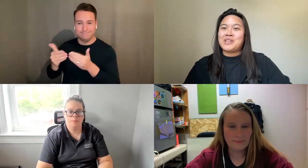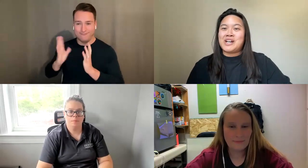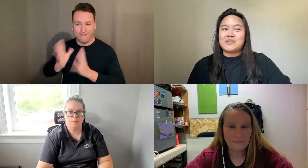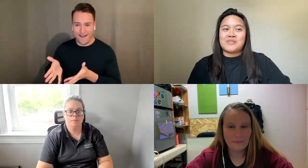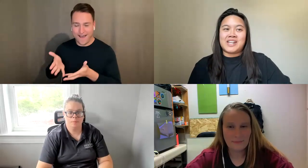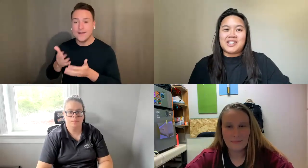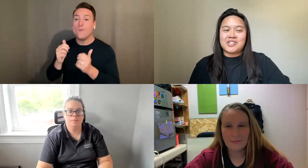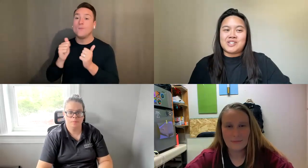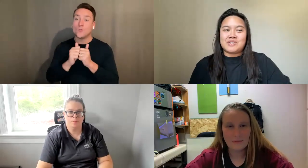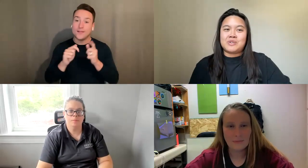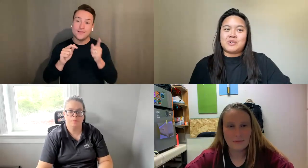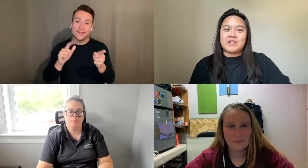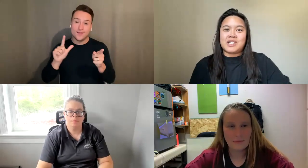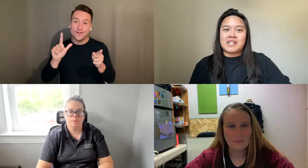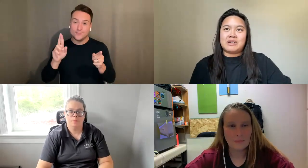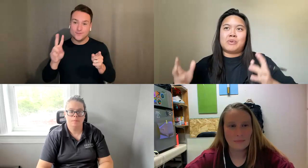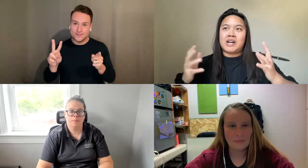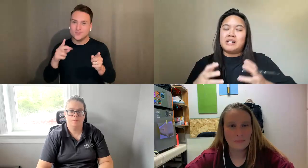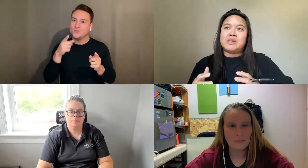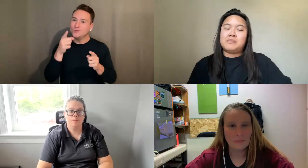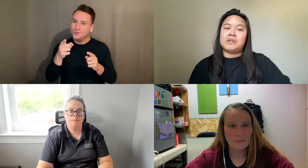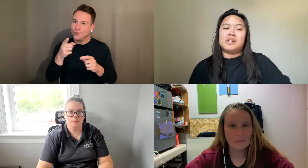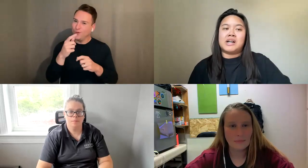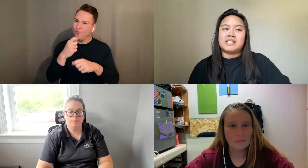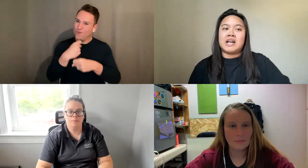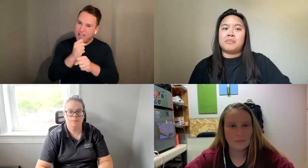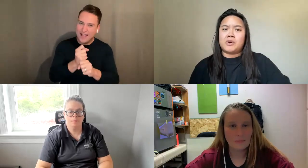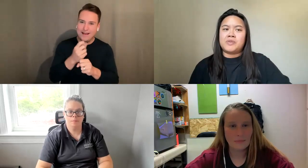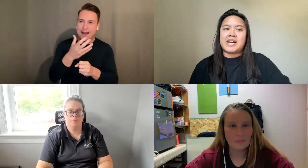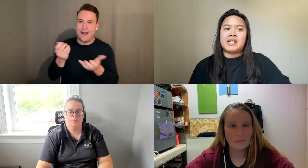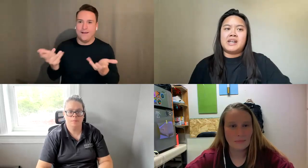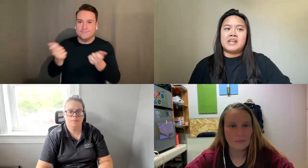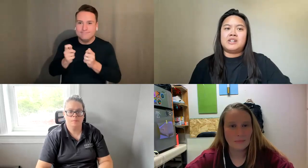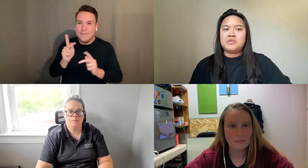But with Lost River Vacations you created and brought in people to help grow that.